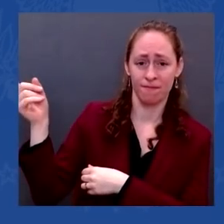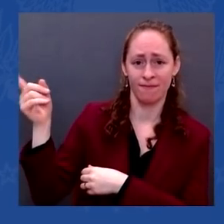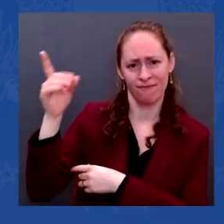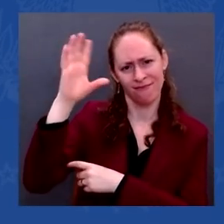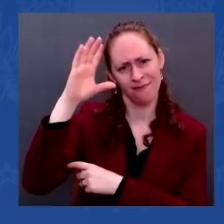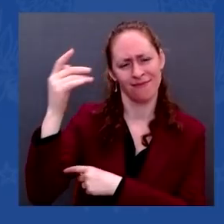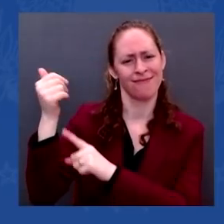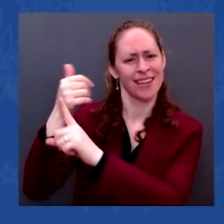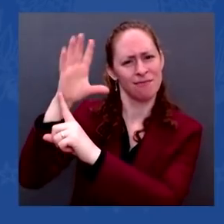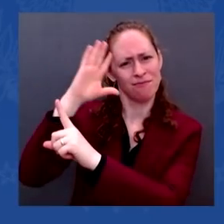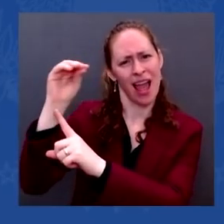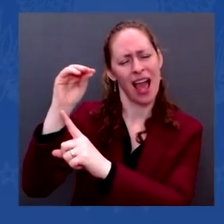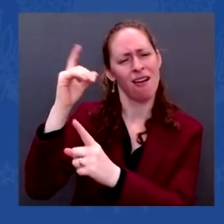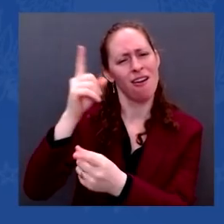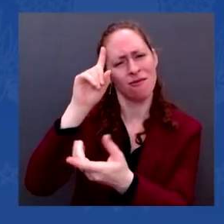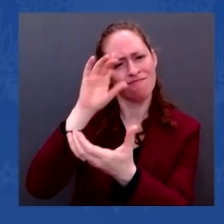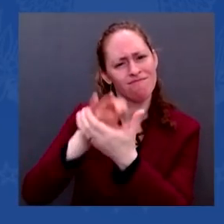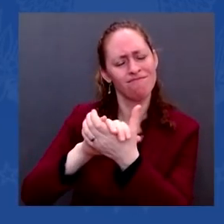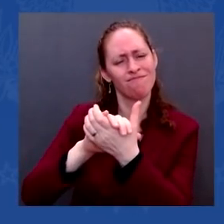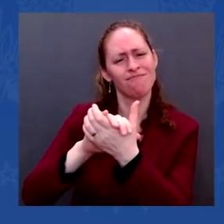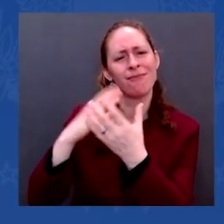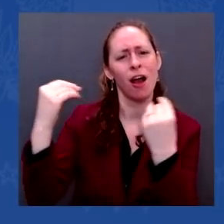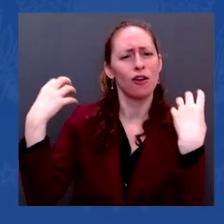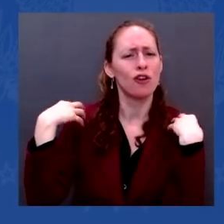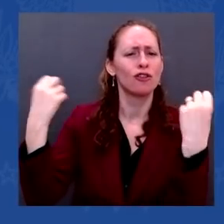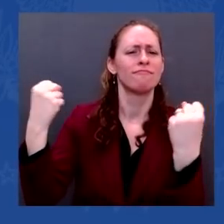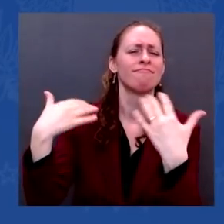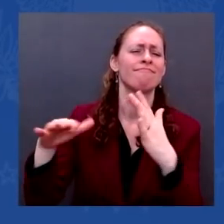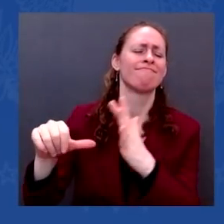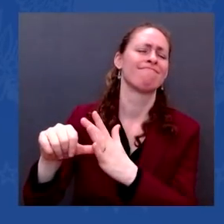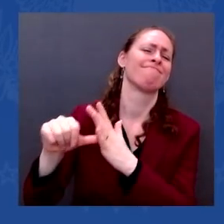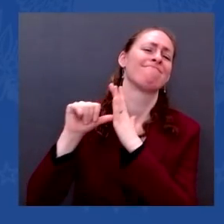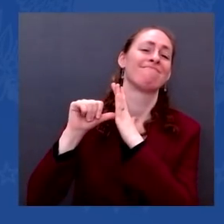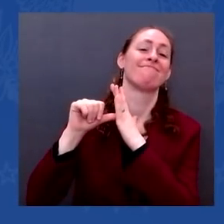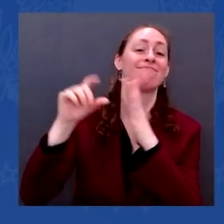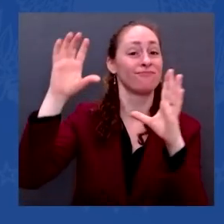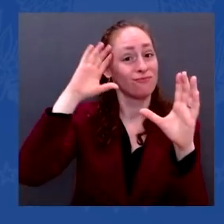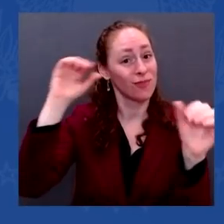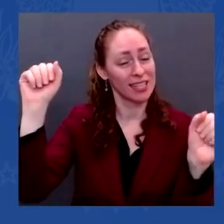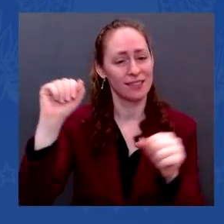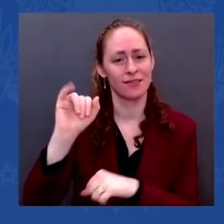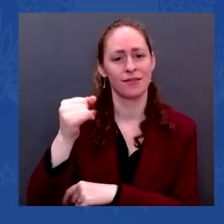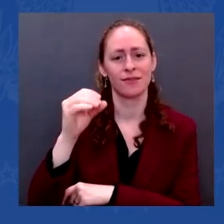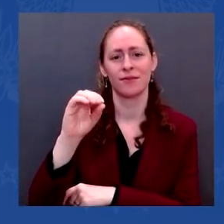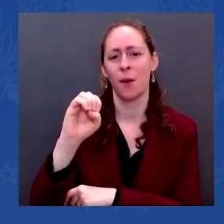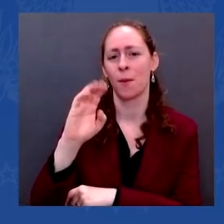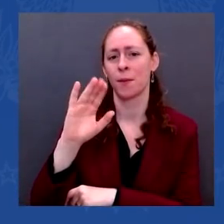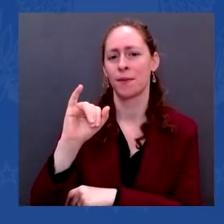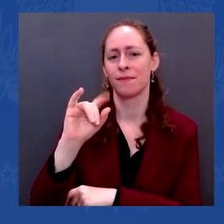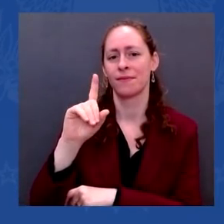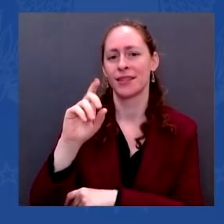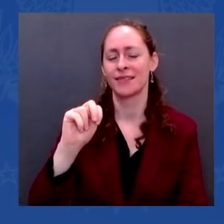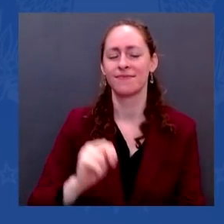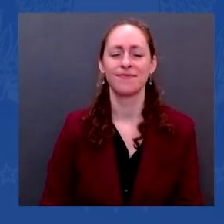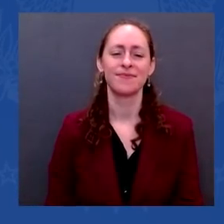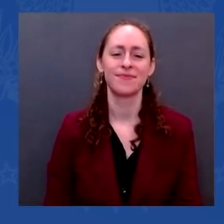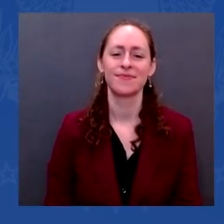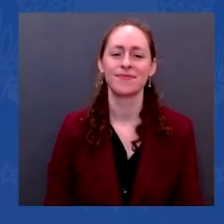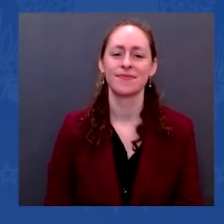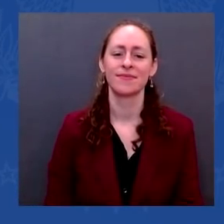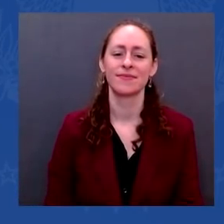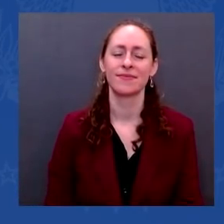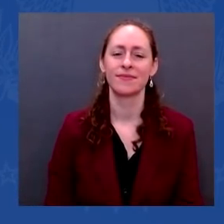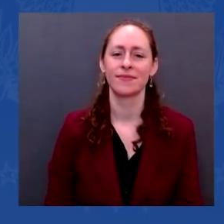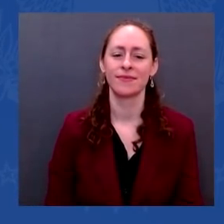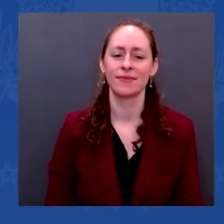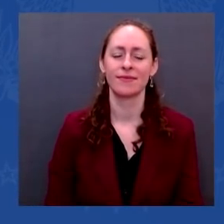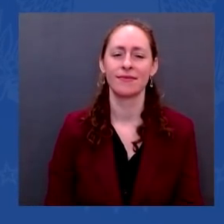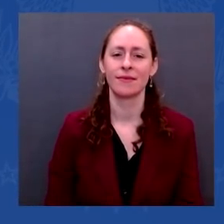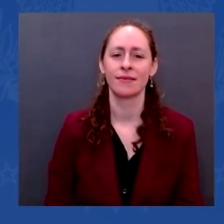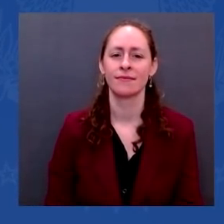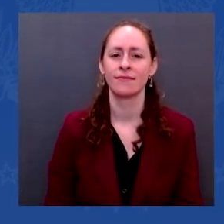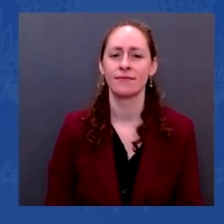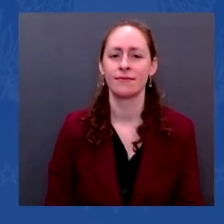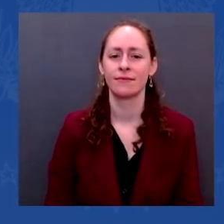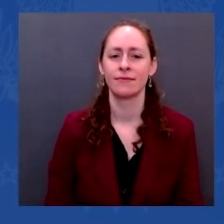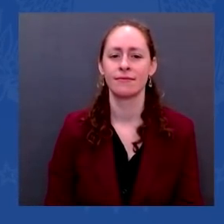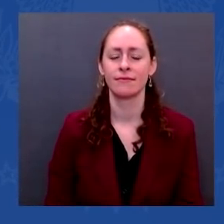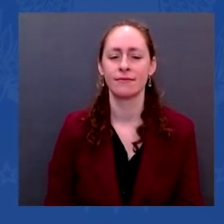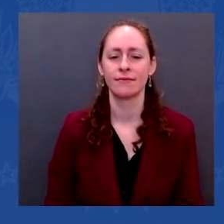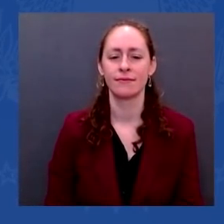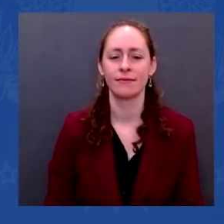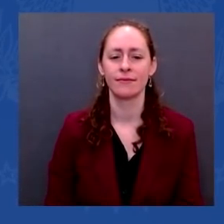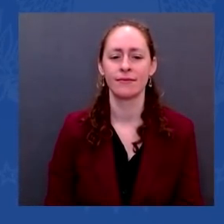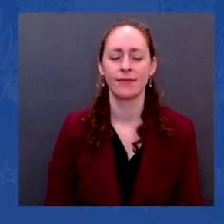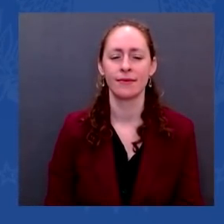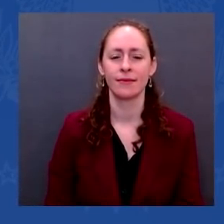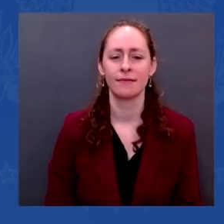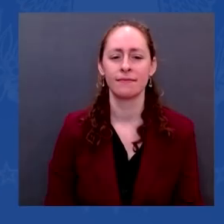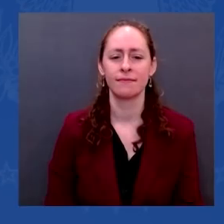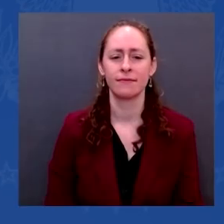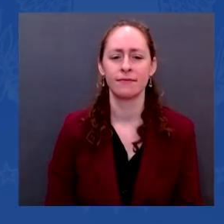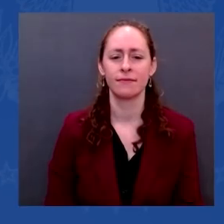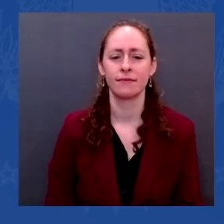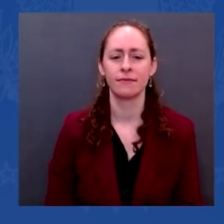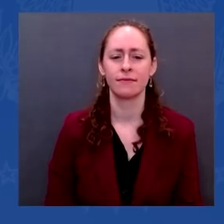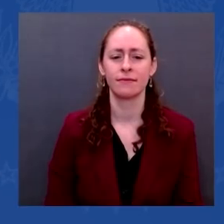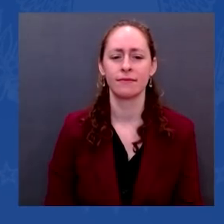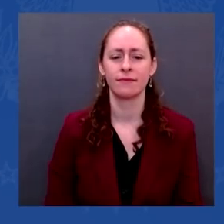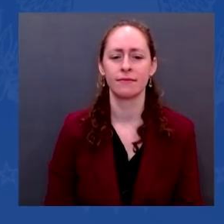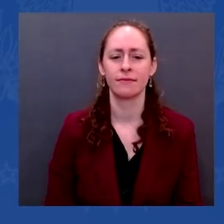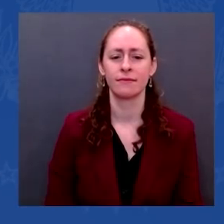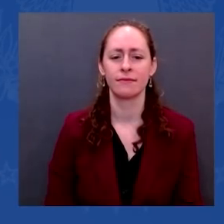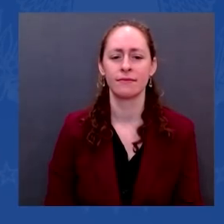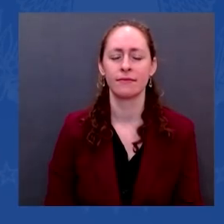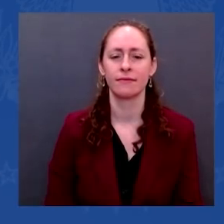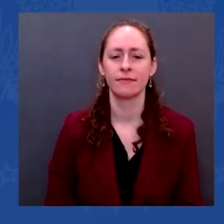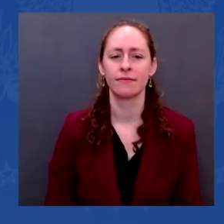Well, thank you.